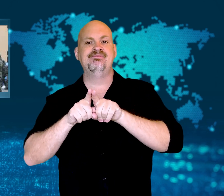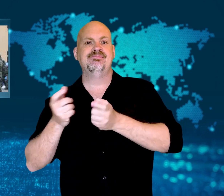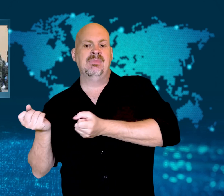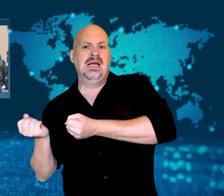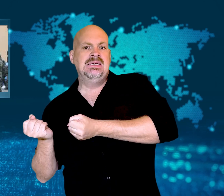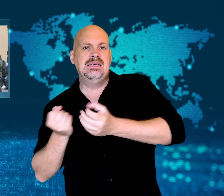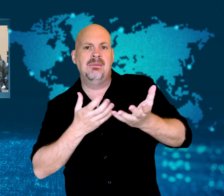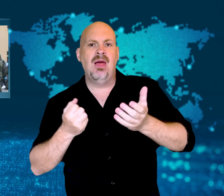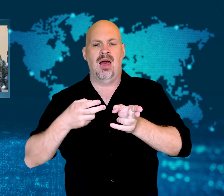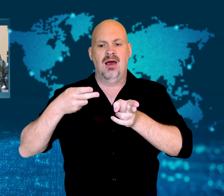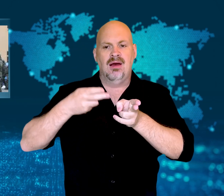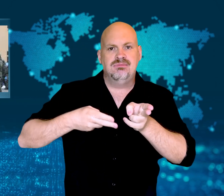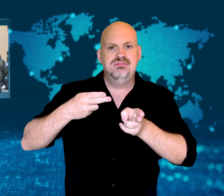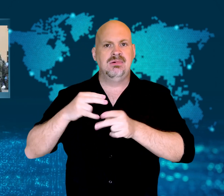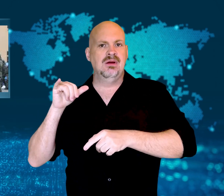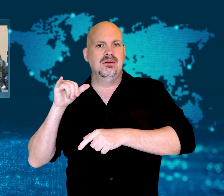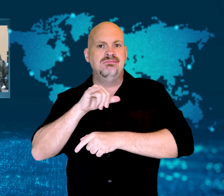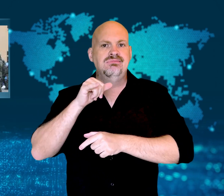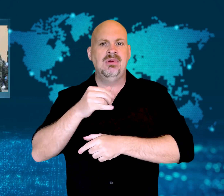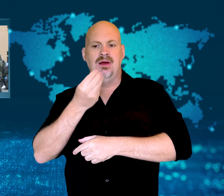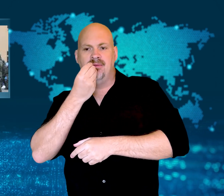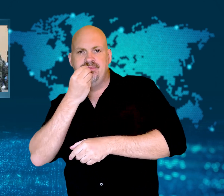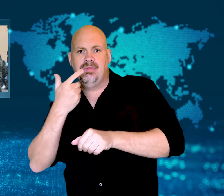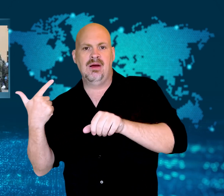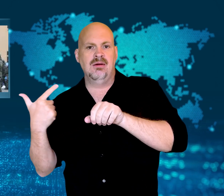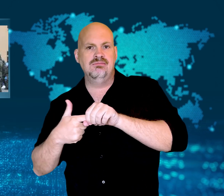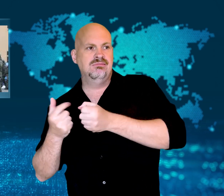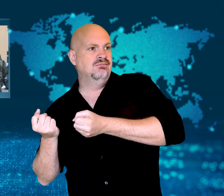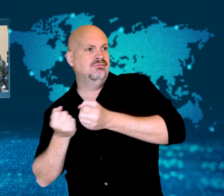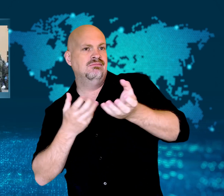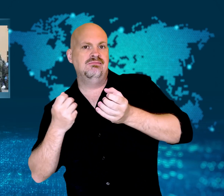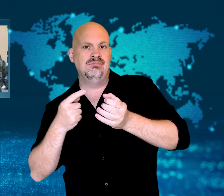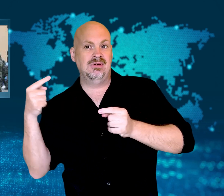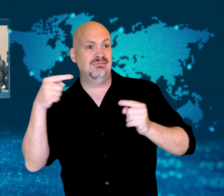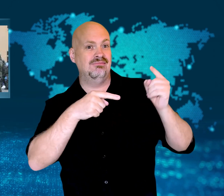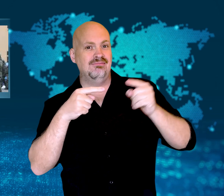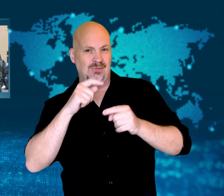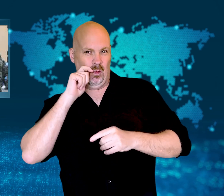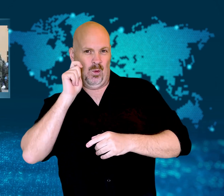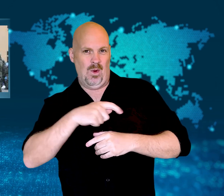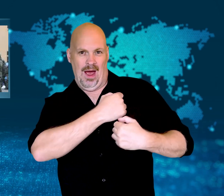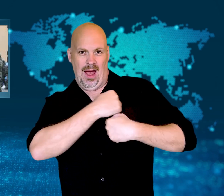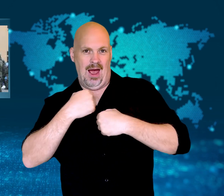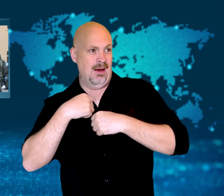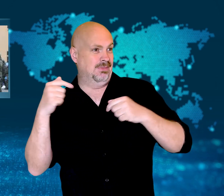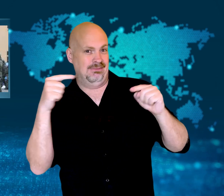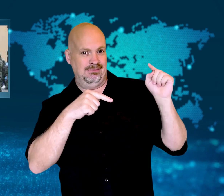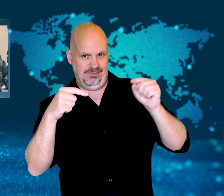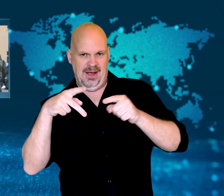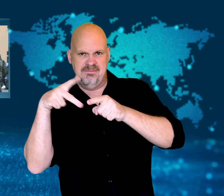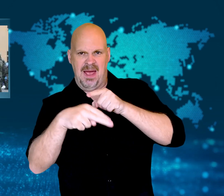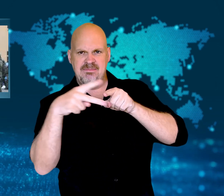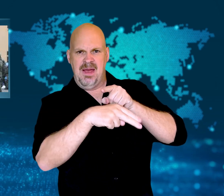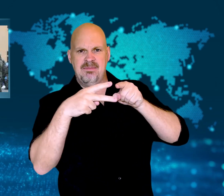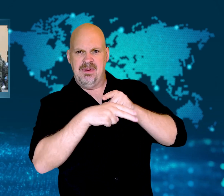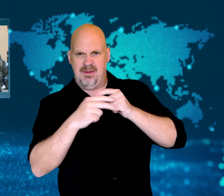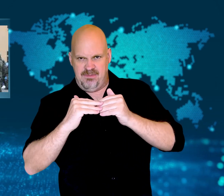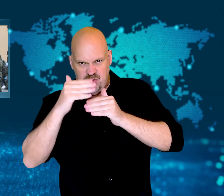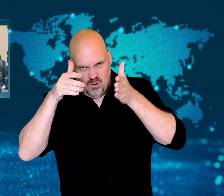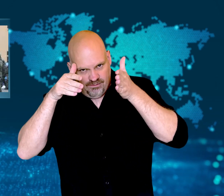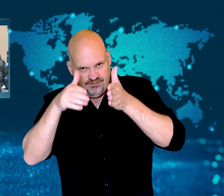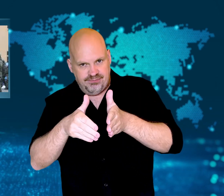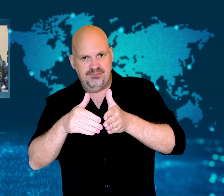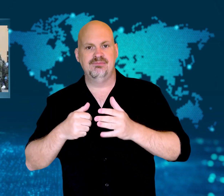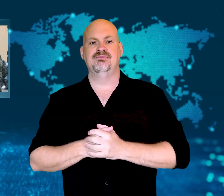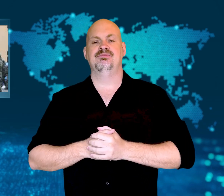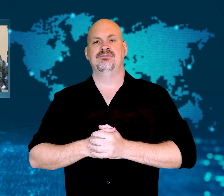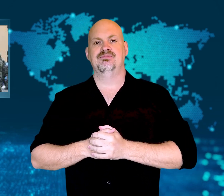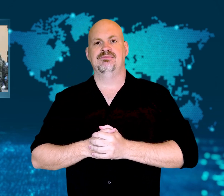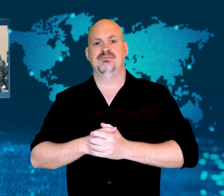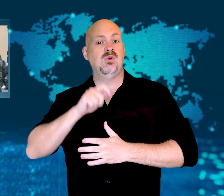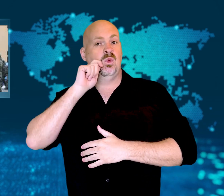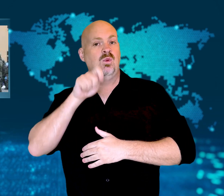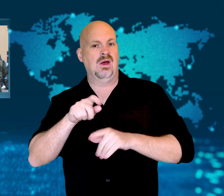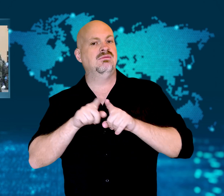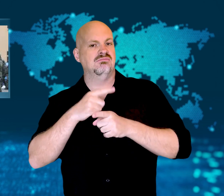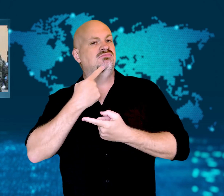supply routes so that supplies cannot reach Ukrainian troops.